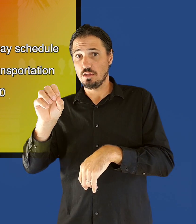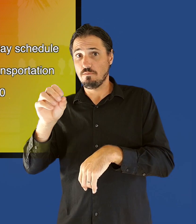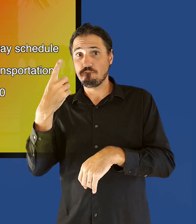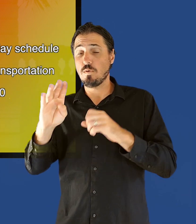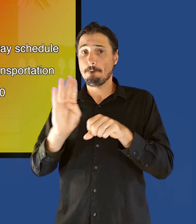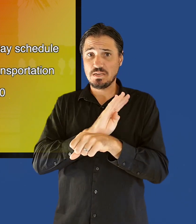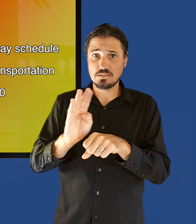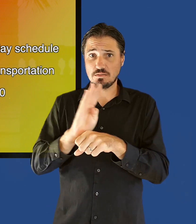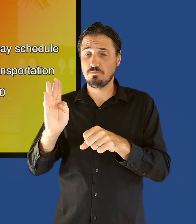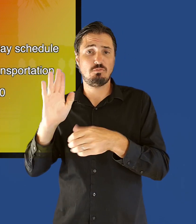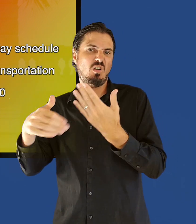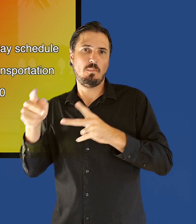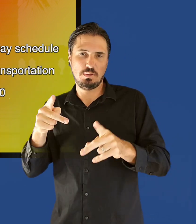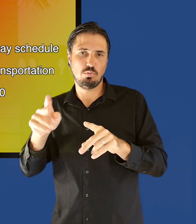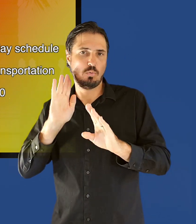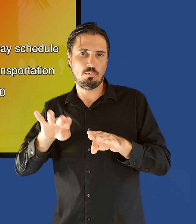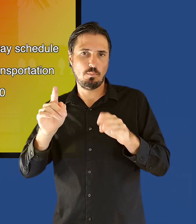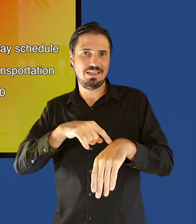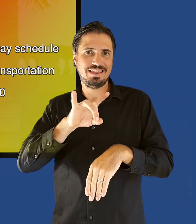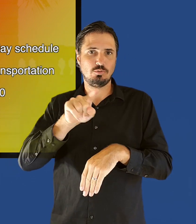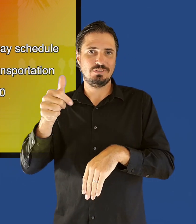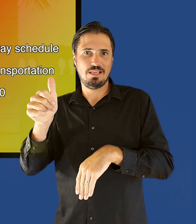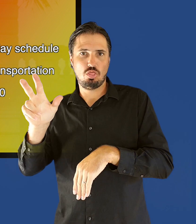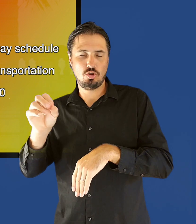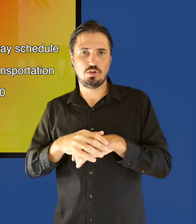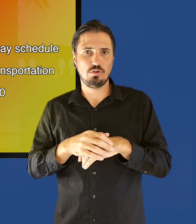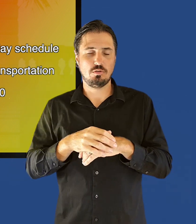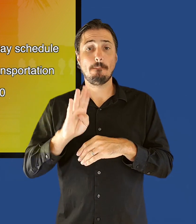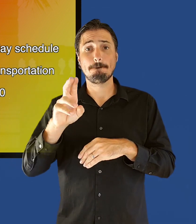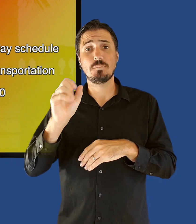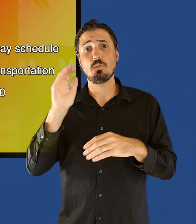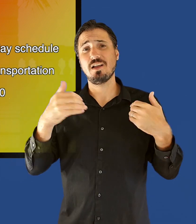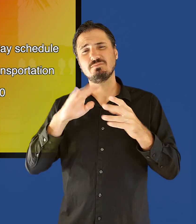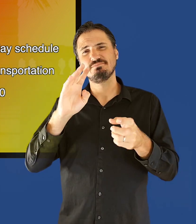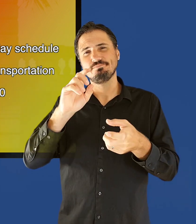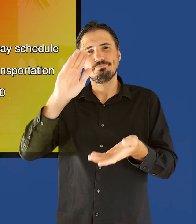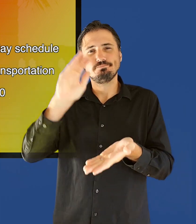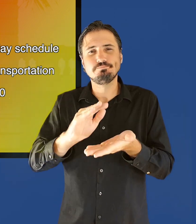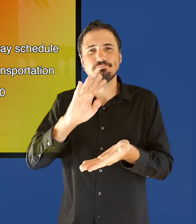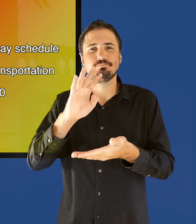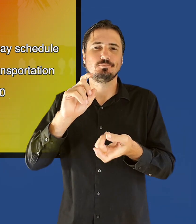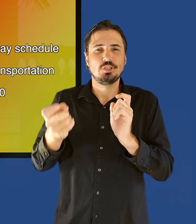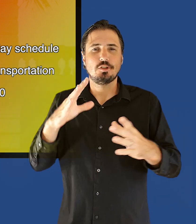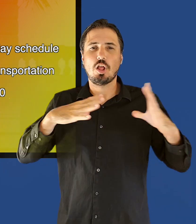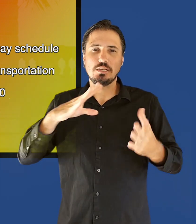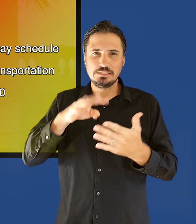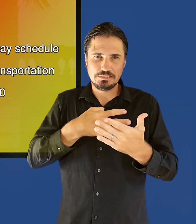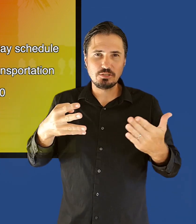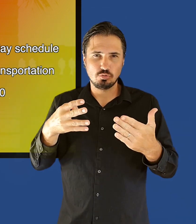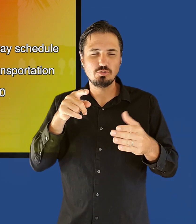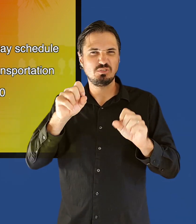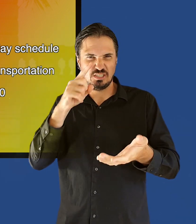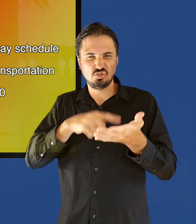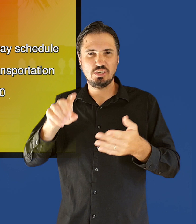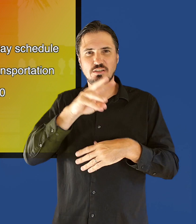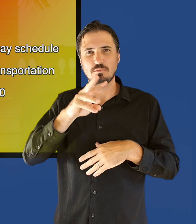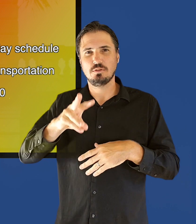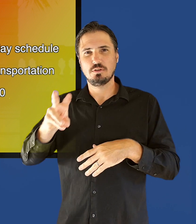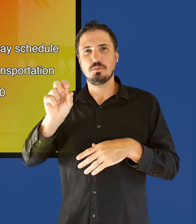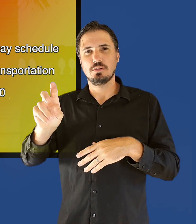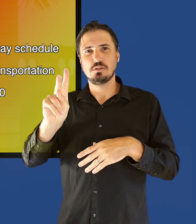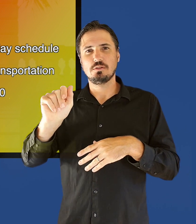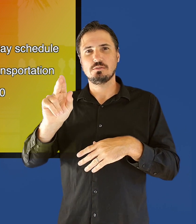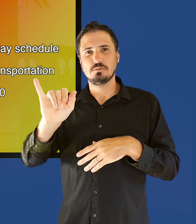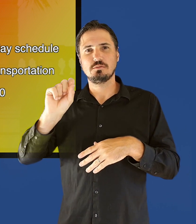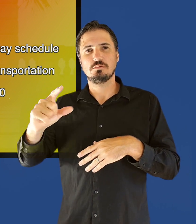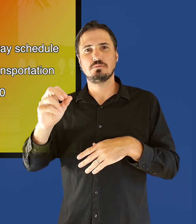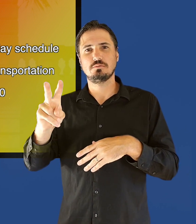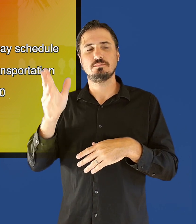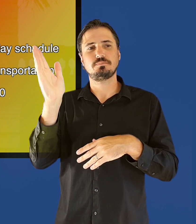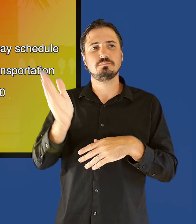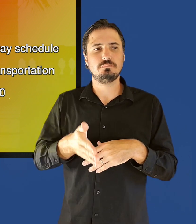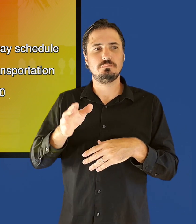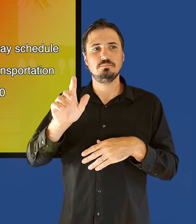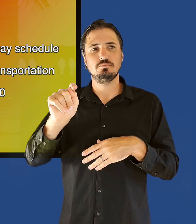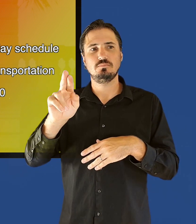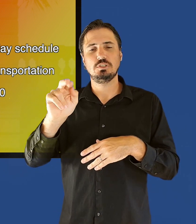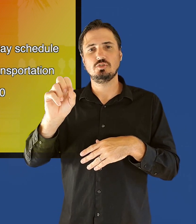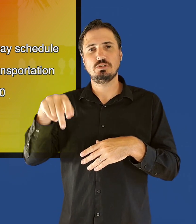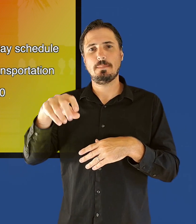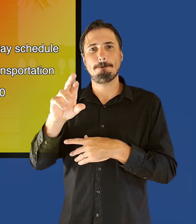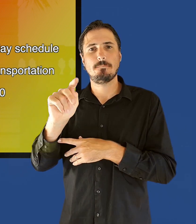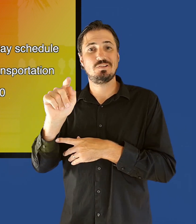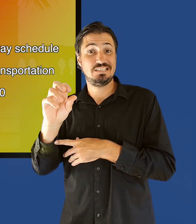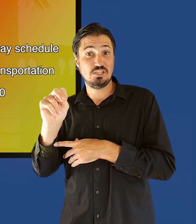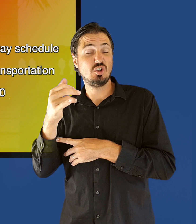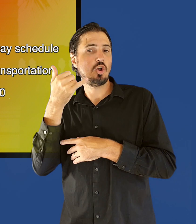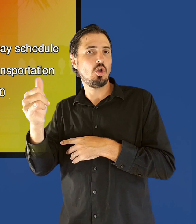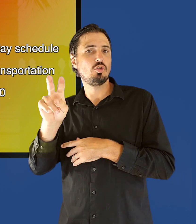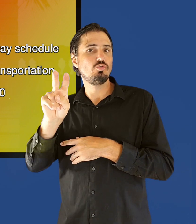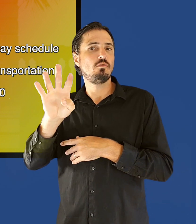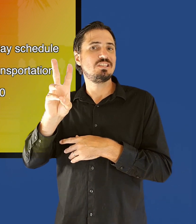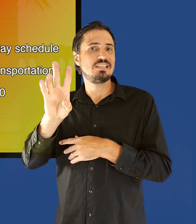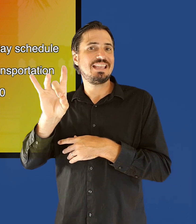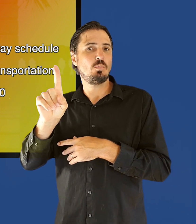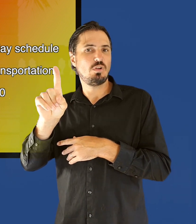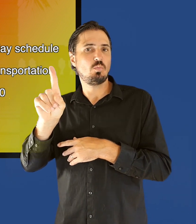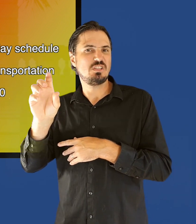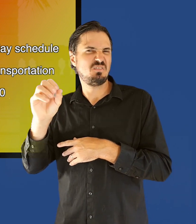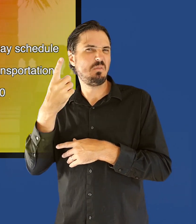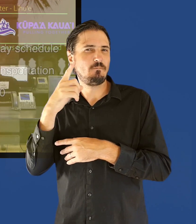The Kaua‘i Bus will operate on a modified holiday schedule. For more information about The Kaua‘i Bus, please visit their website at www.kauai.gov/transportation or call 246-8110.